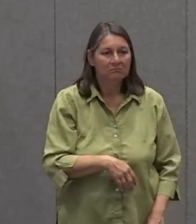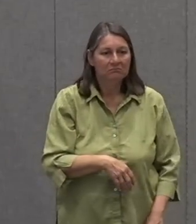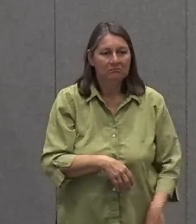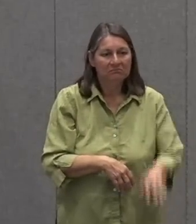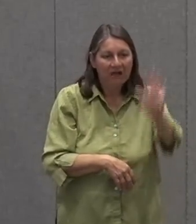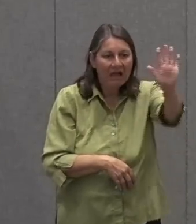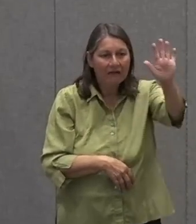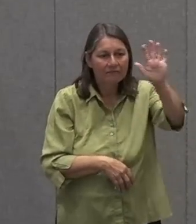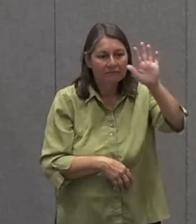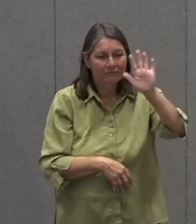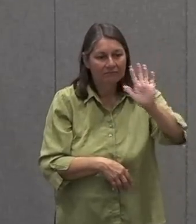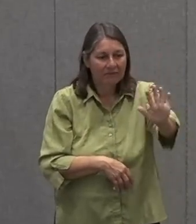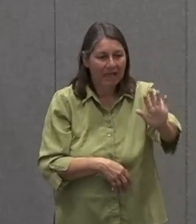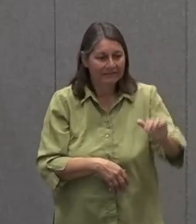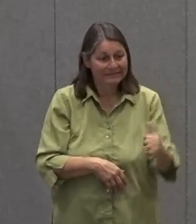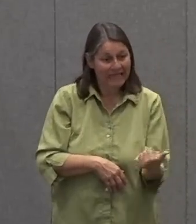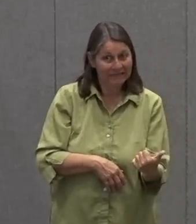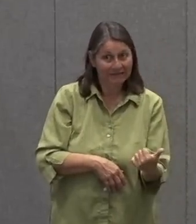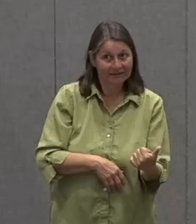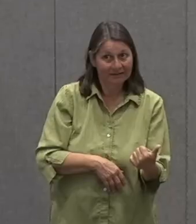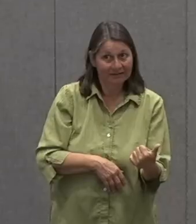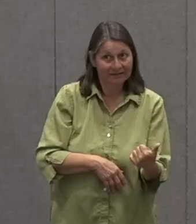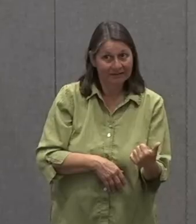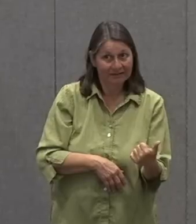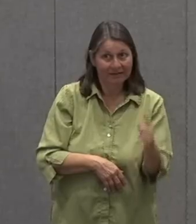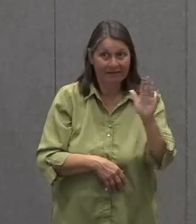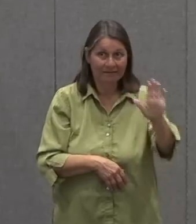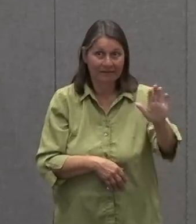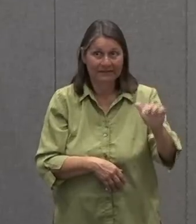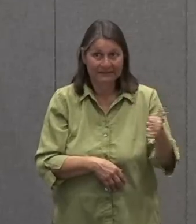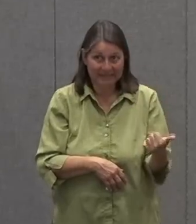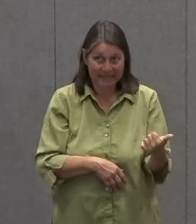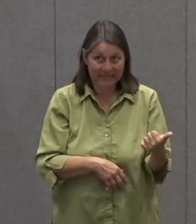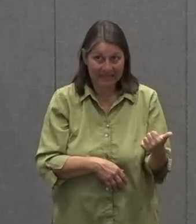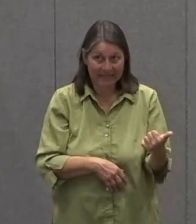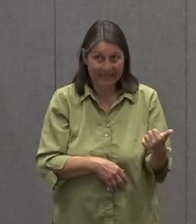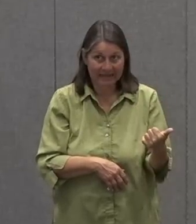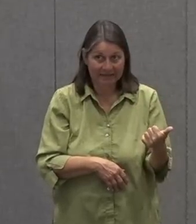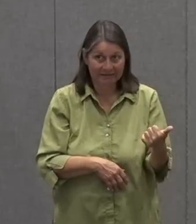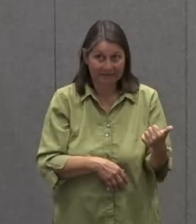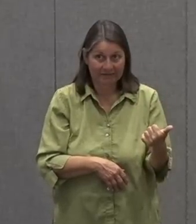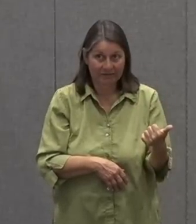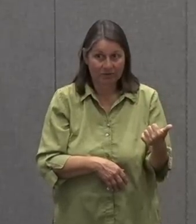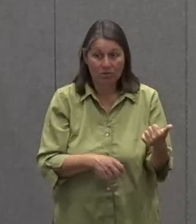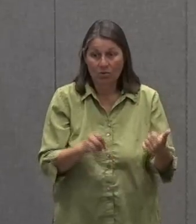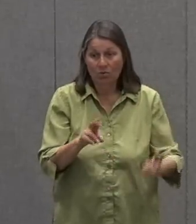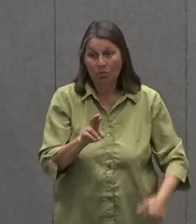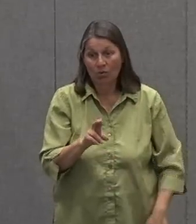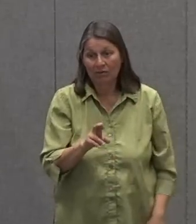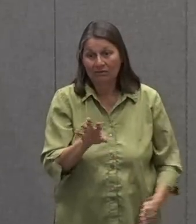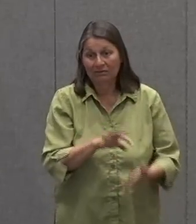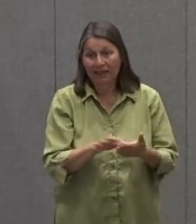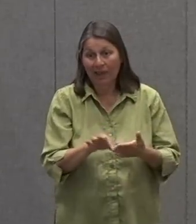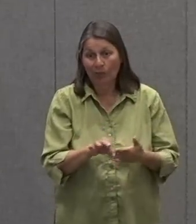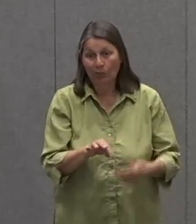I'm not hearing the last way. Oh, there we go. The other way we can count by 10 is just by saying 10.